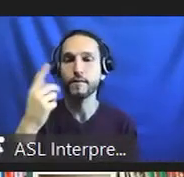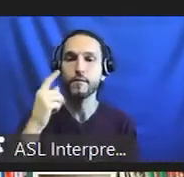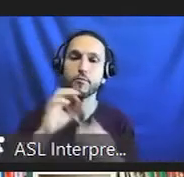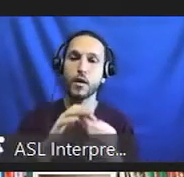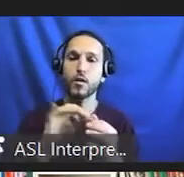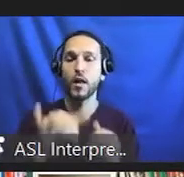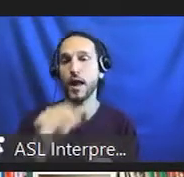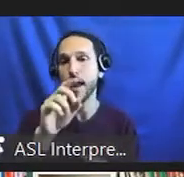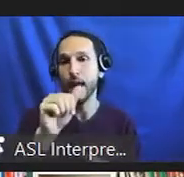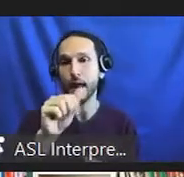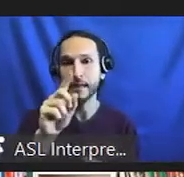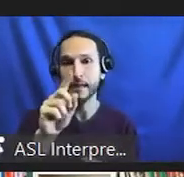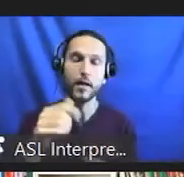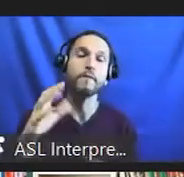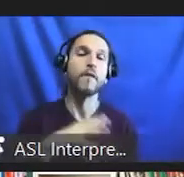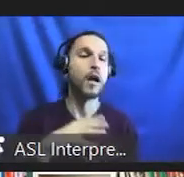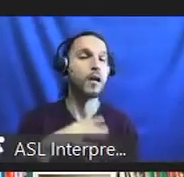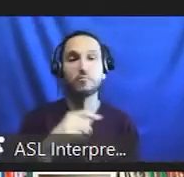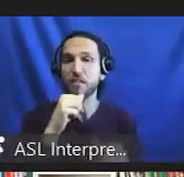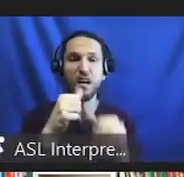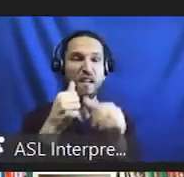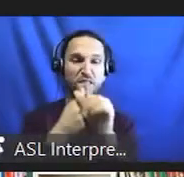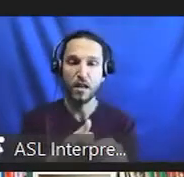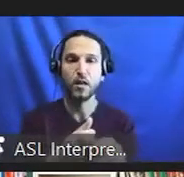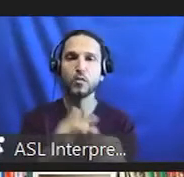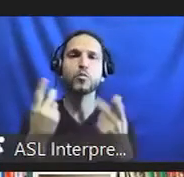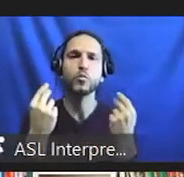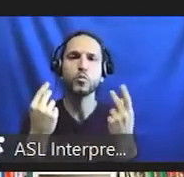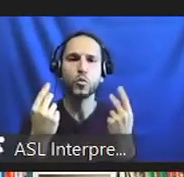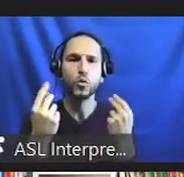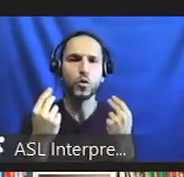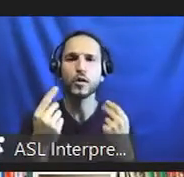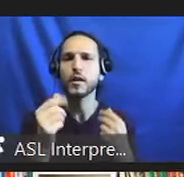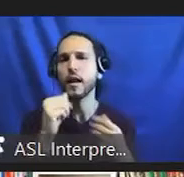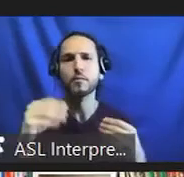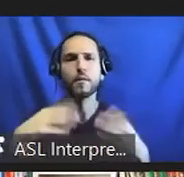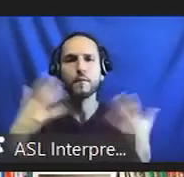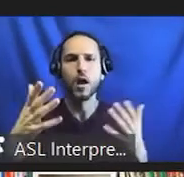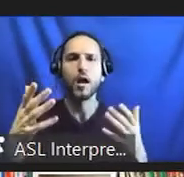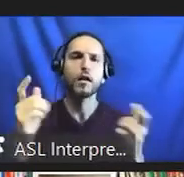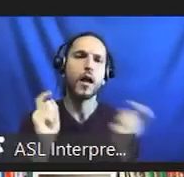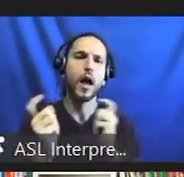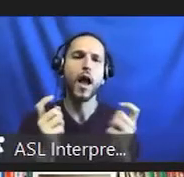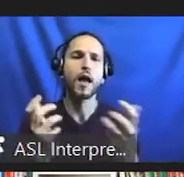All right, so we violate it. We don't provide an accommodation or we discriminate. What could happen?